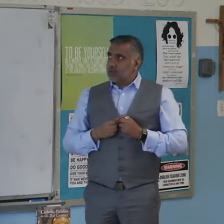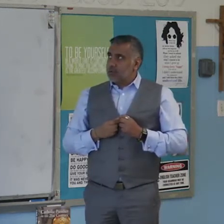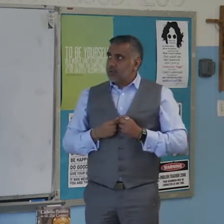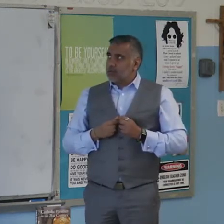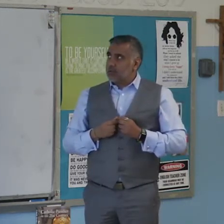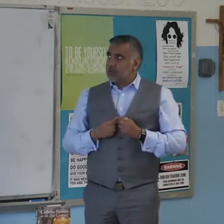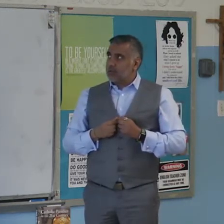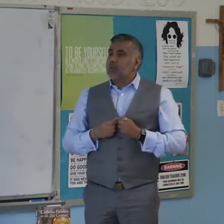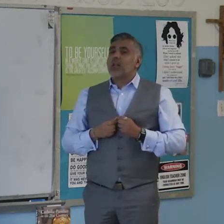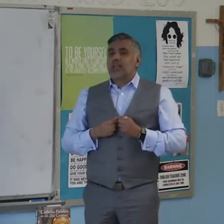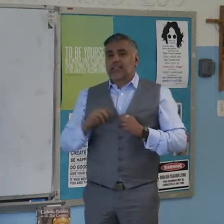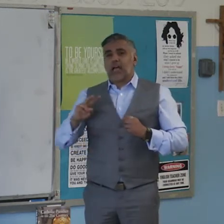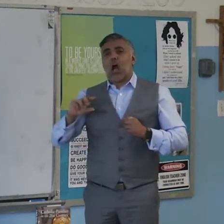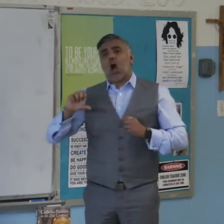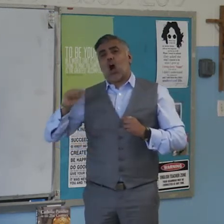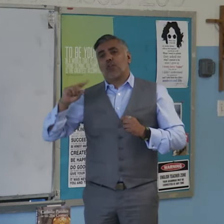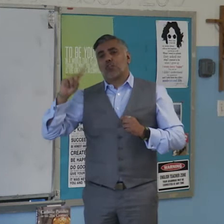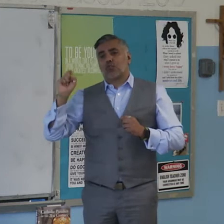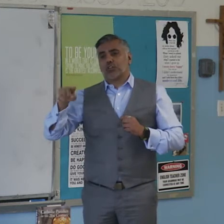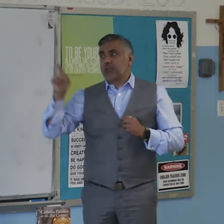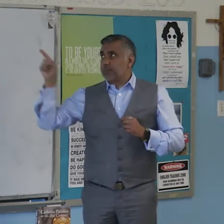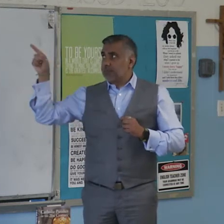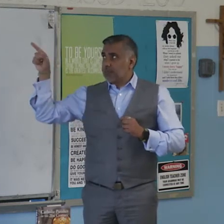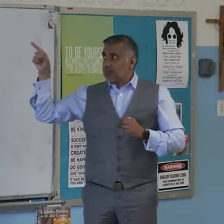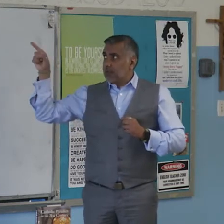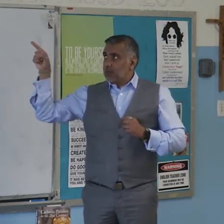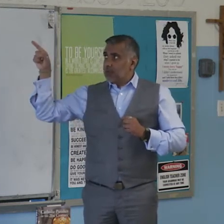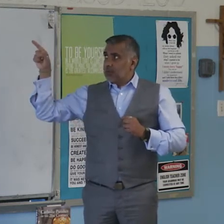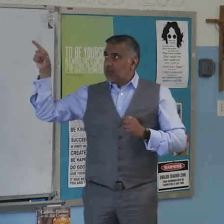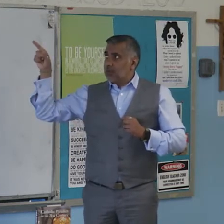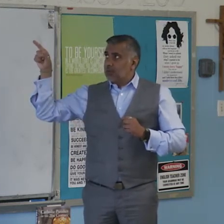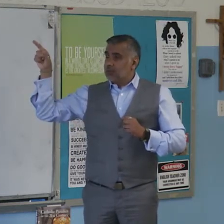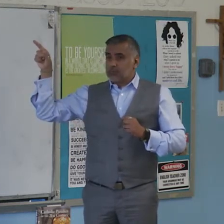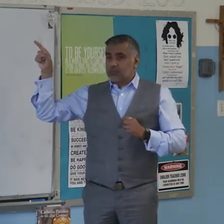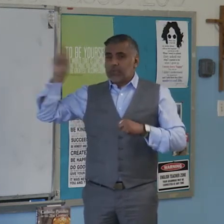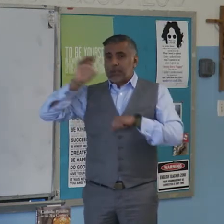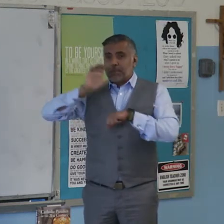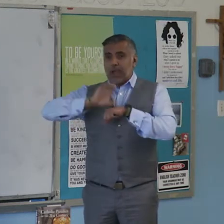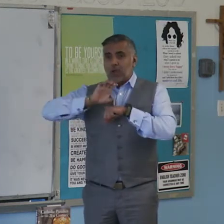and then we're asking that if there was a parish-based school, so this is maybe